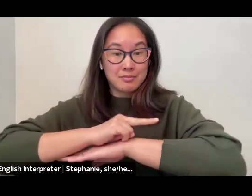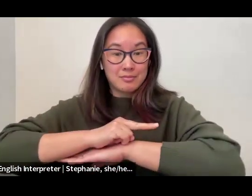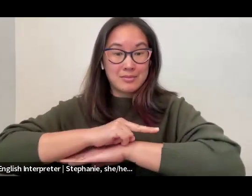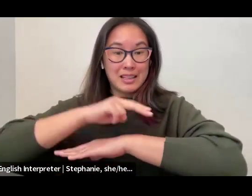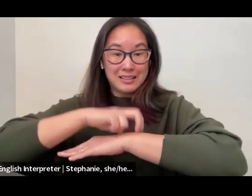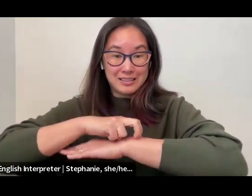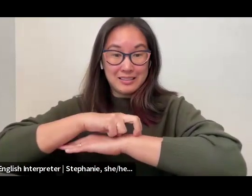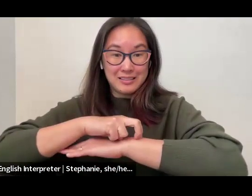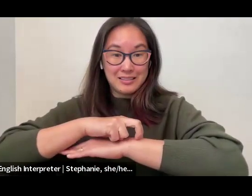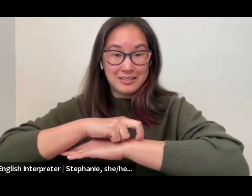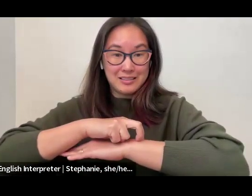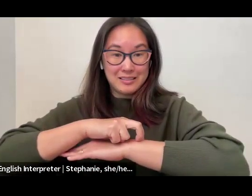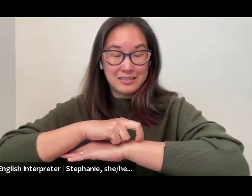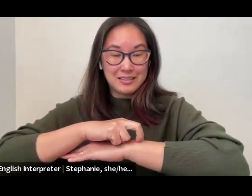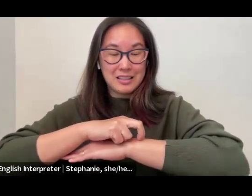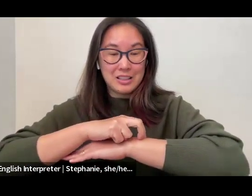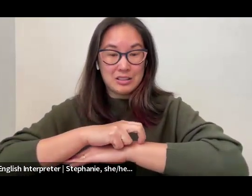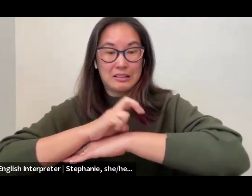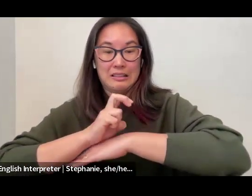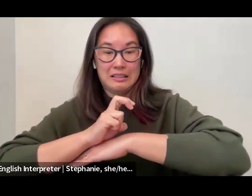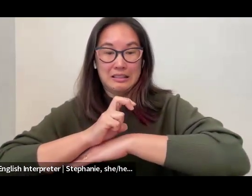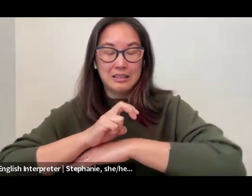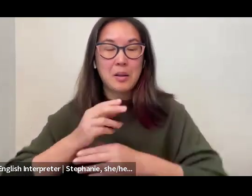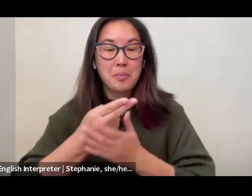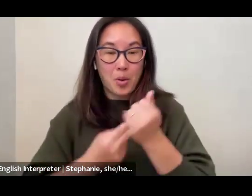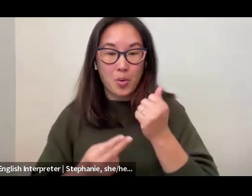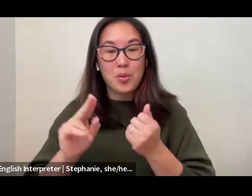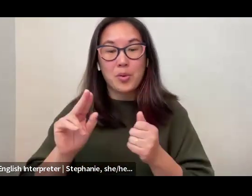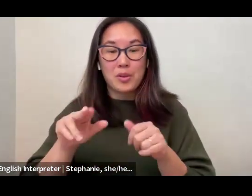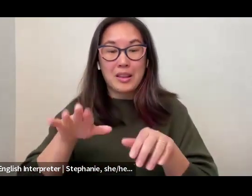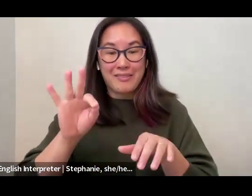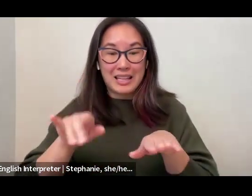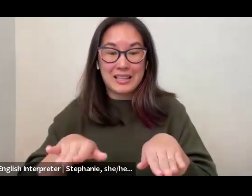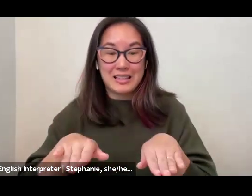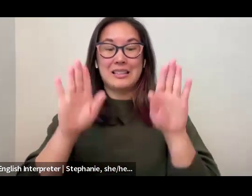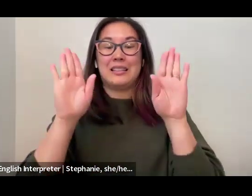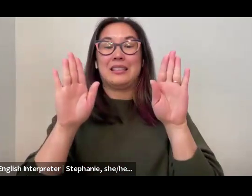See if you can lift both legs, get your heel off the floor, or maybe you lift both legs so high